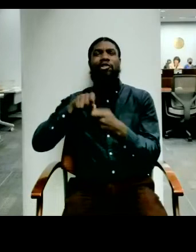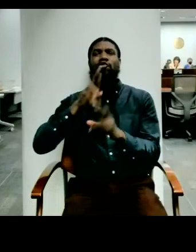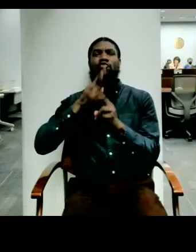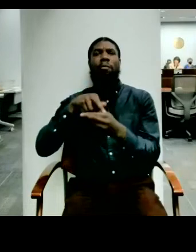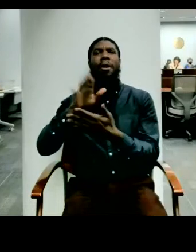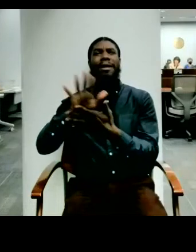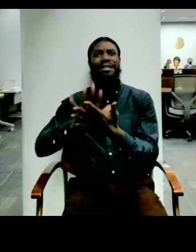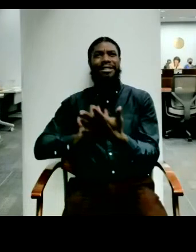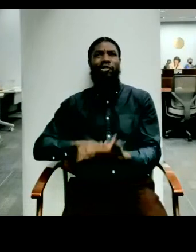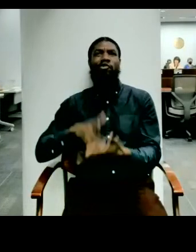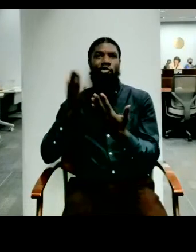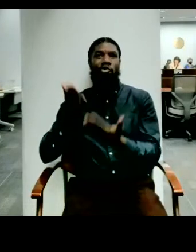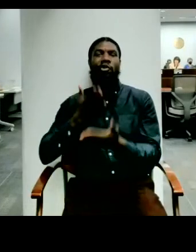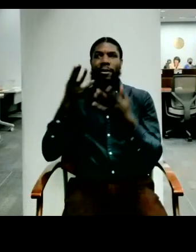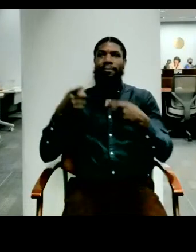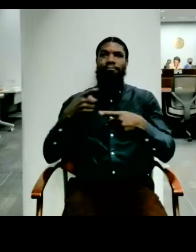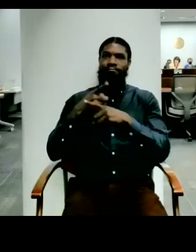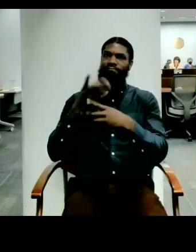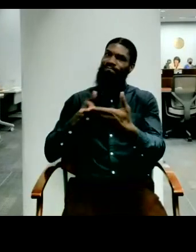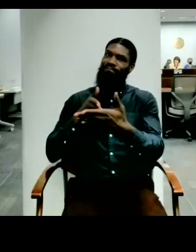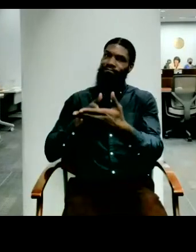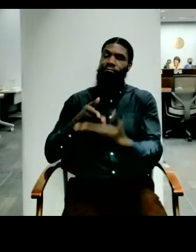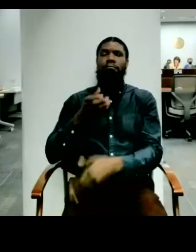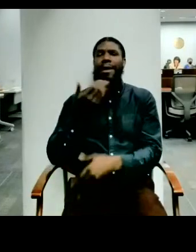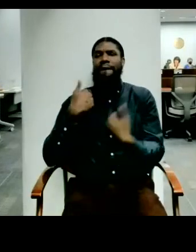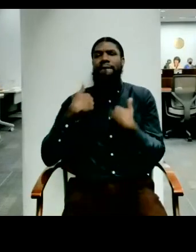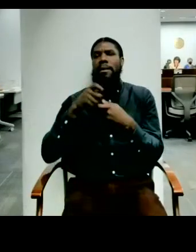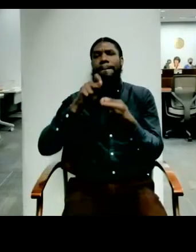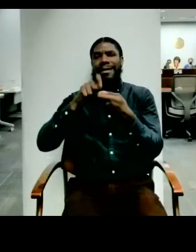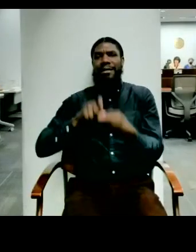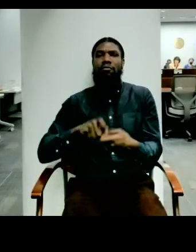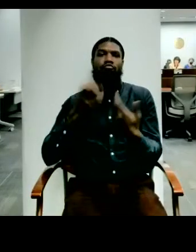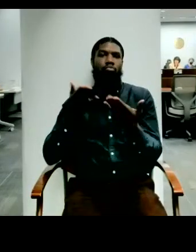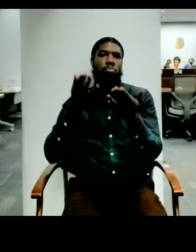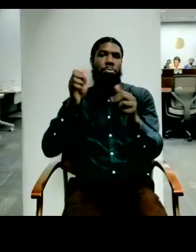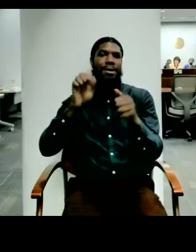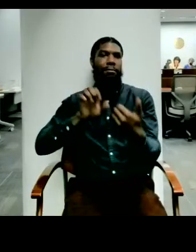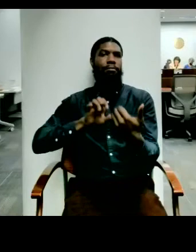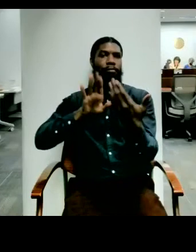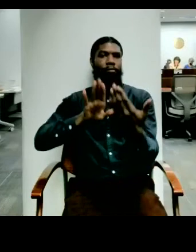Specific considerations that I think we can, we can deal with. But the concept of a comprehensive